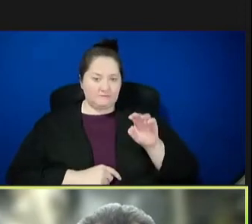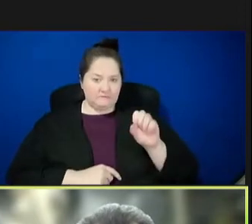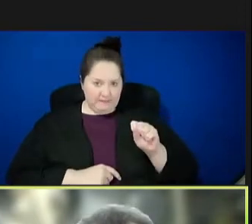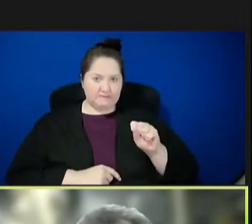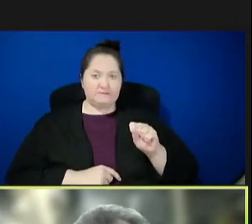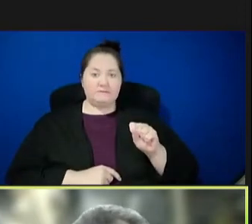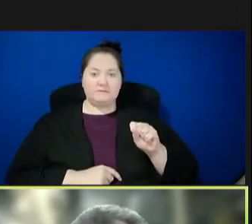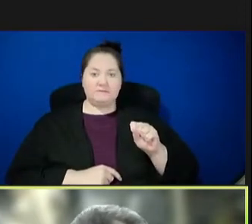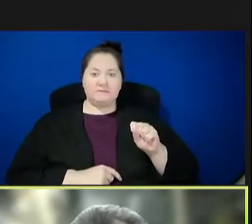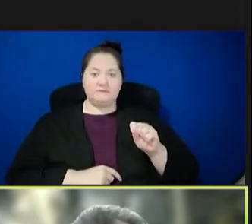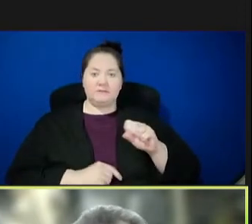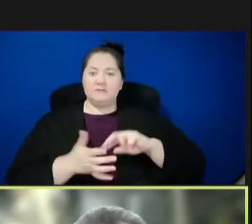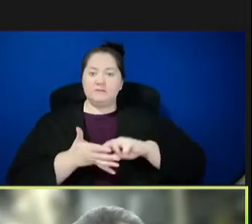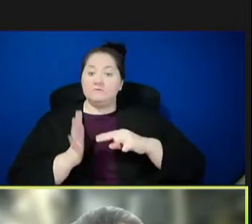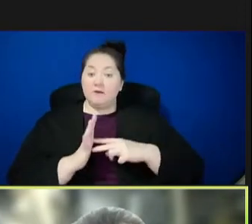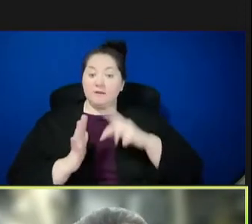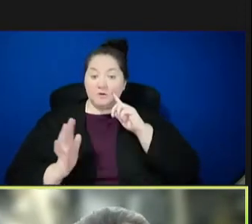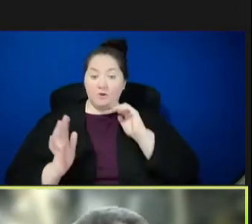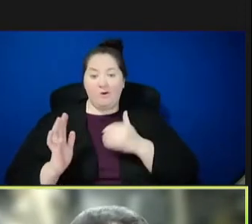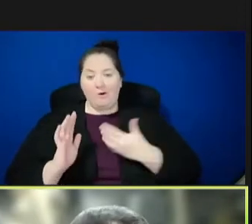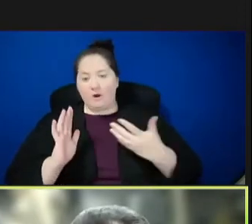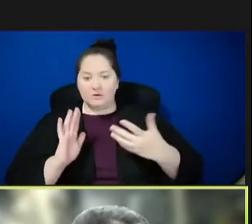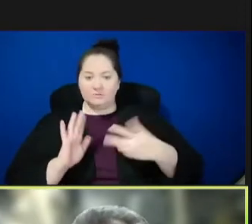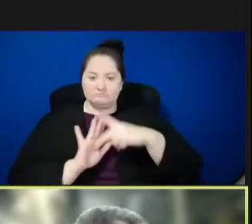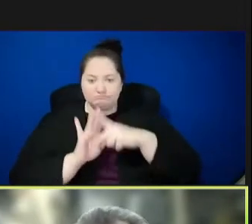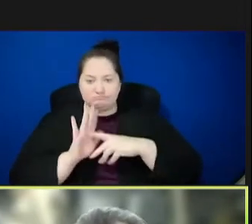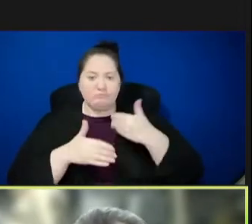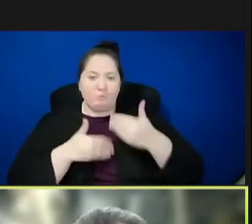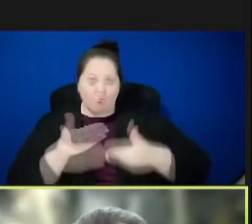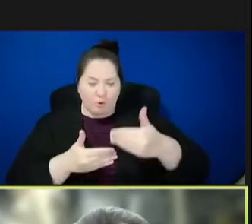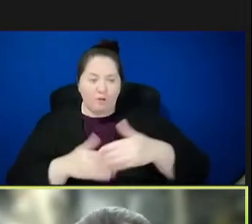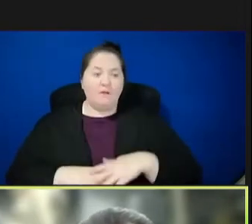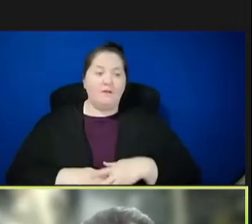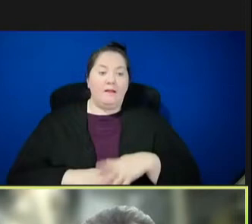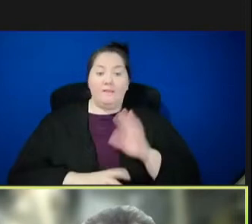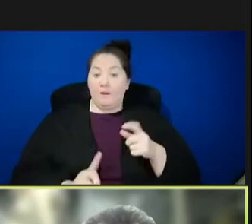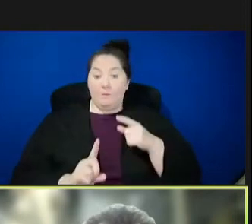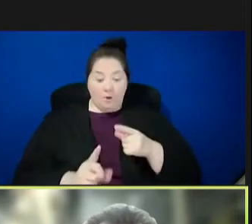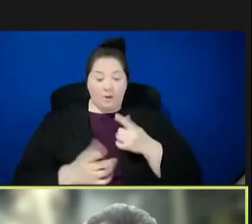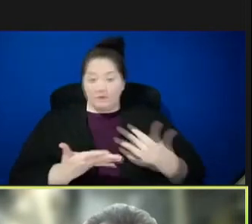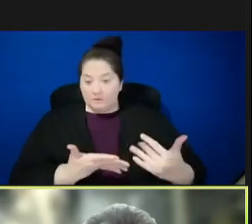as defined by the protocol. At that point alone, we already had collected 105 million